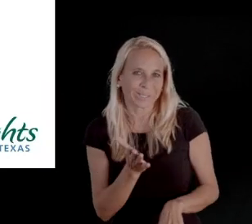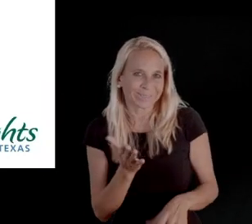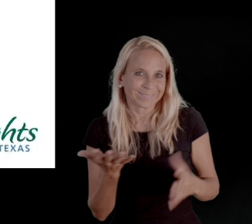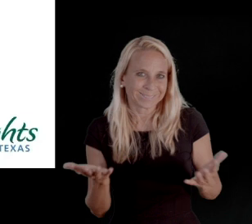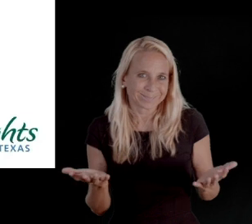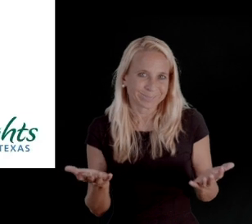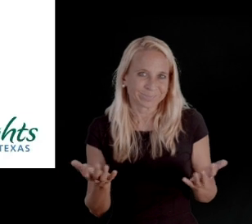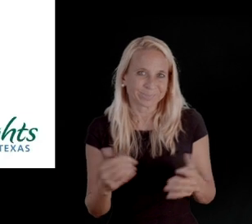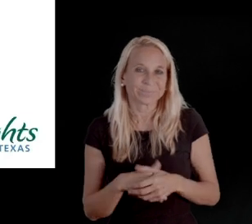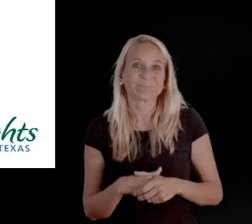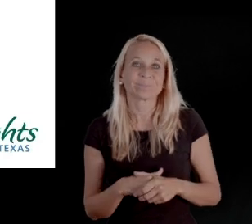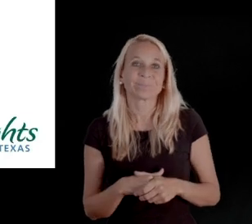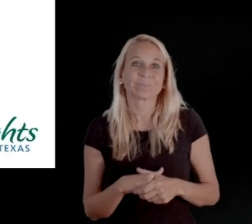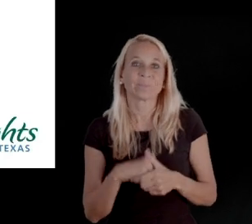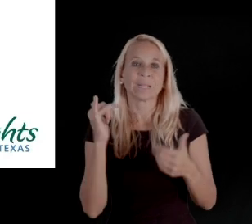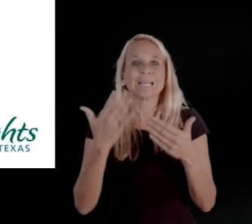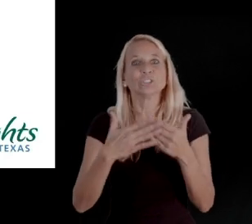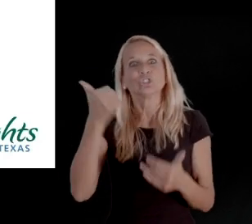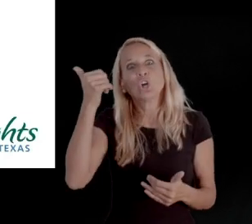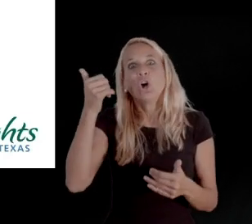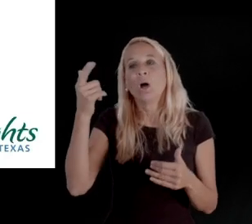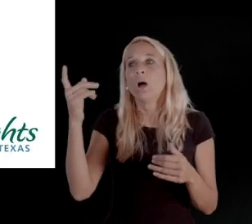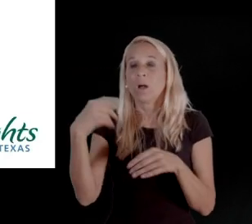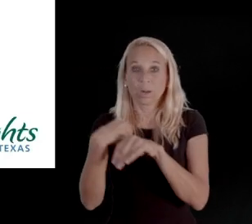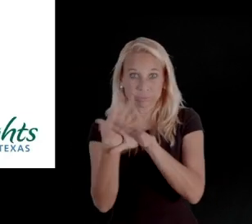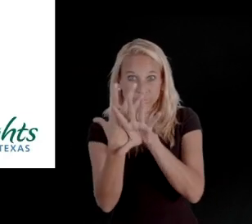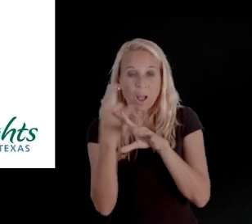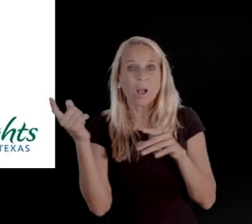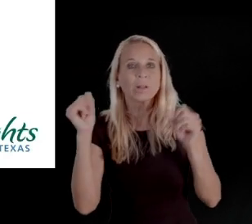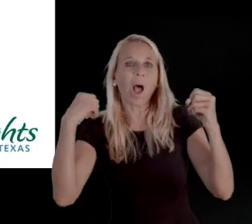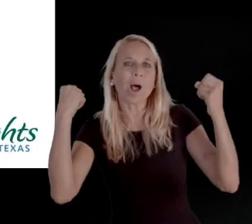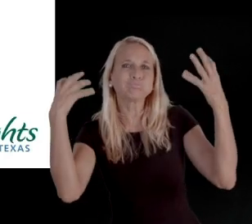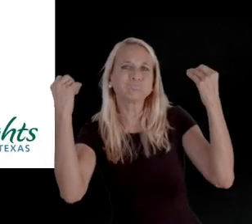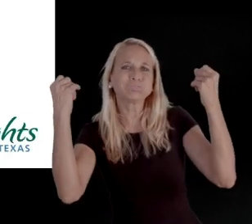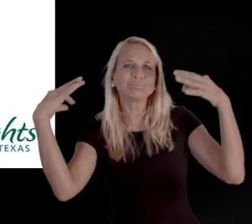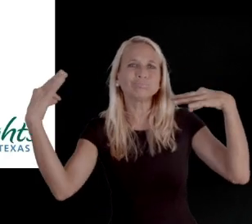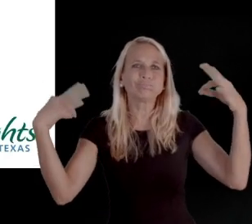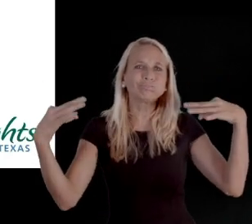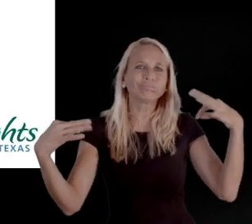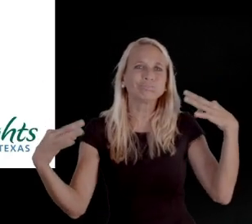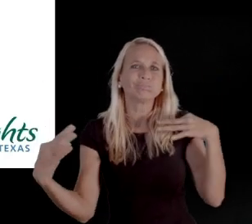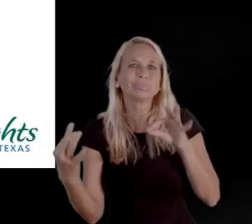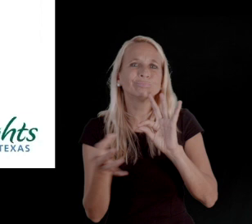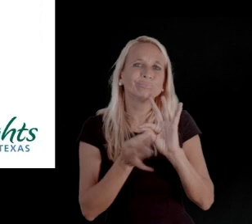beneficiary calls in, because it makes it a lot easier than trying to explain the language that the person or in a way